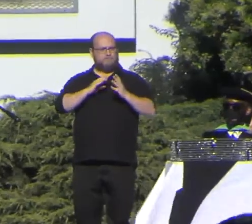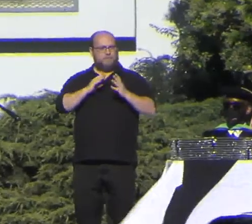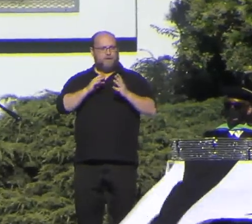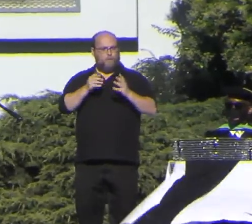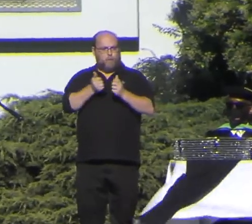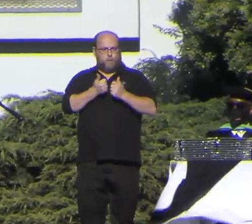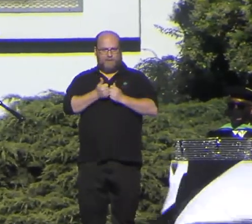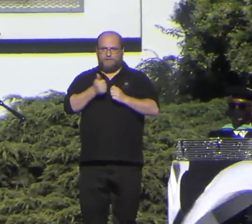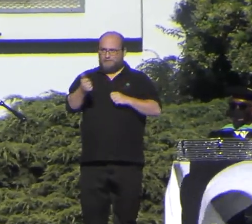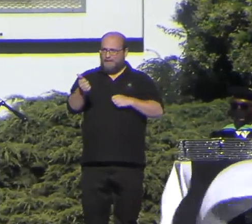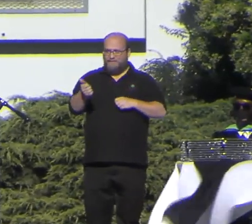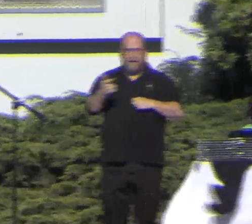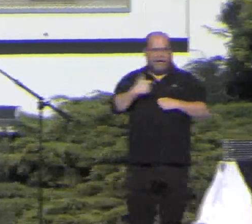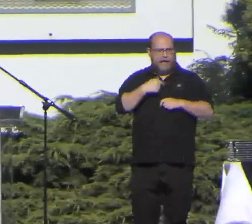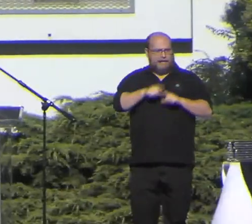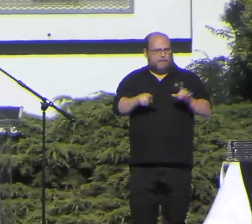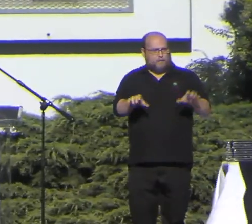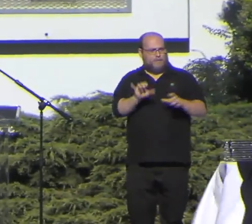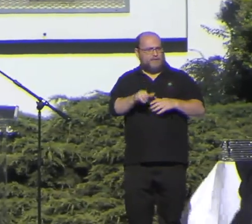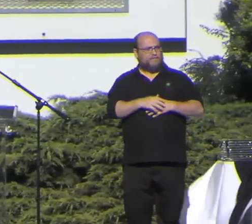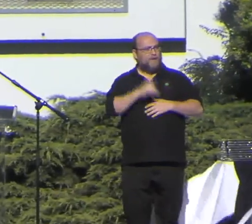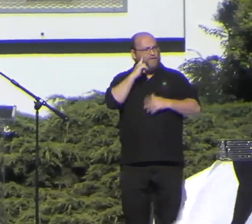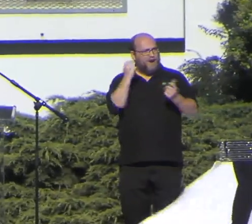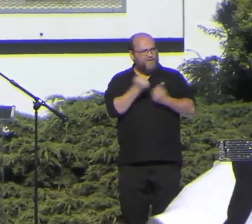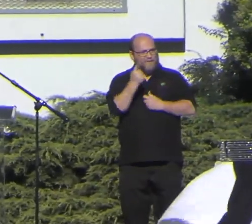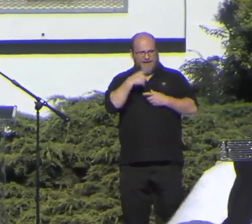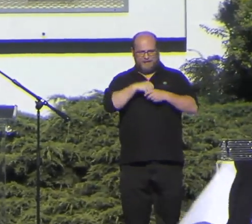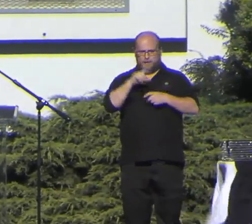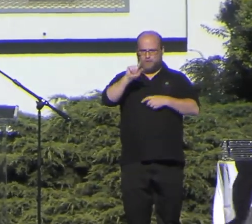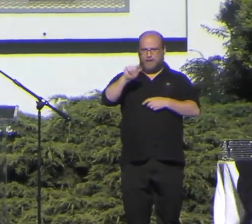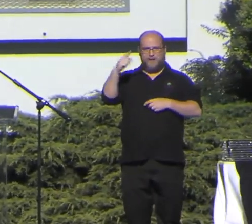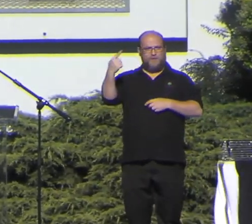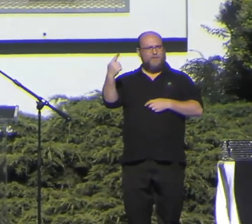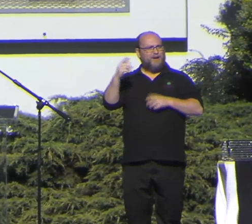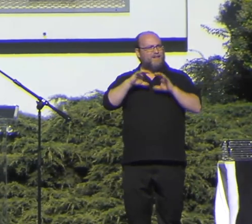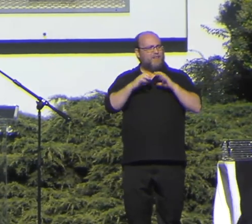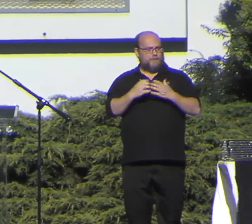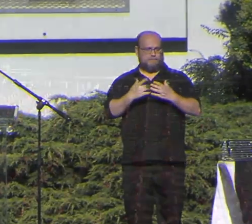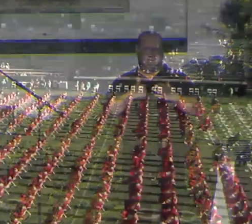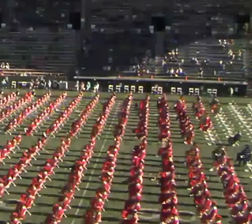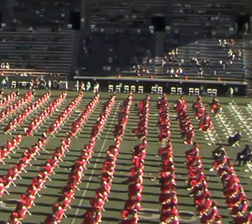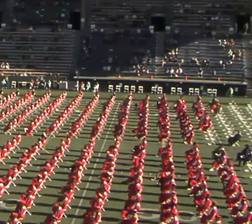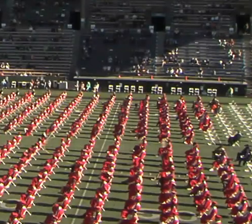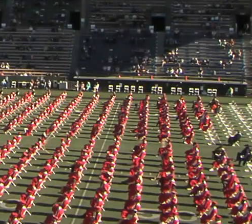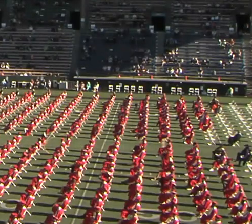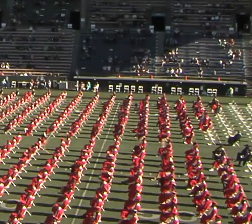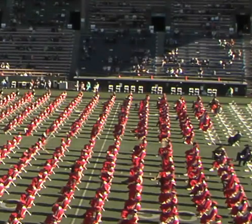So for everyone in our 2021 class I'm proud of us. I'm proud of who we are and what we've accomplished.